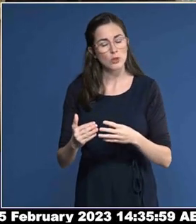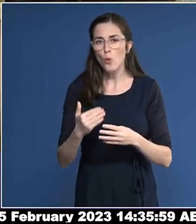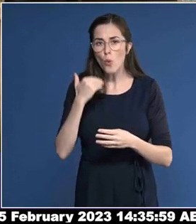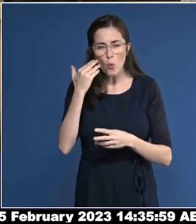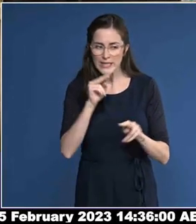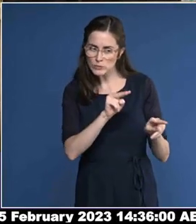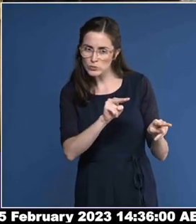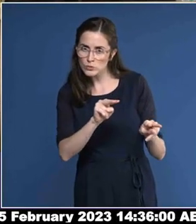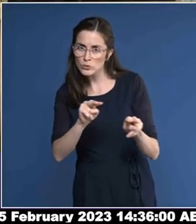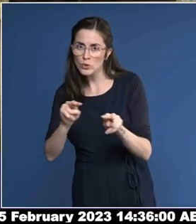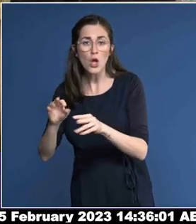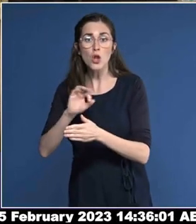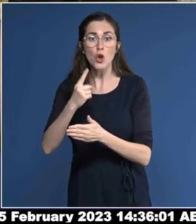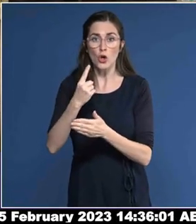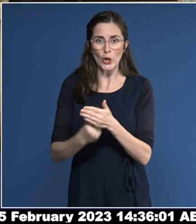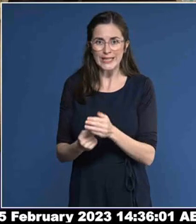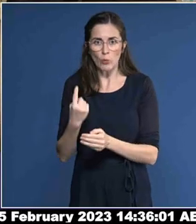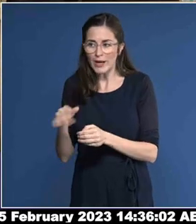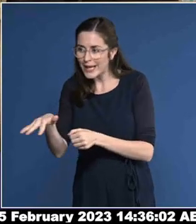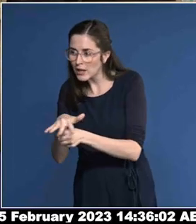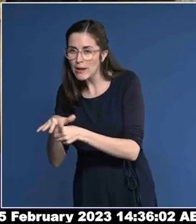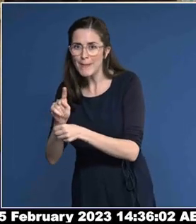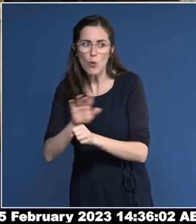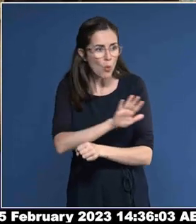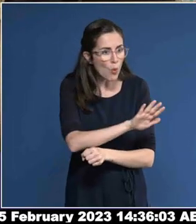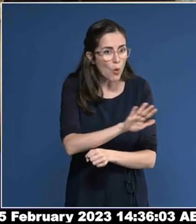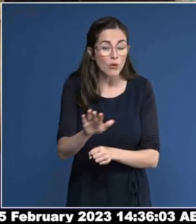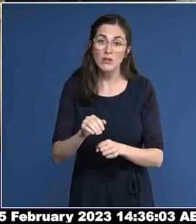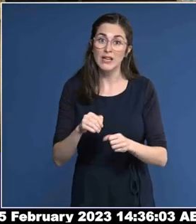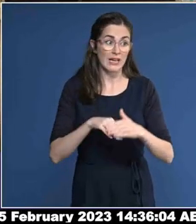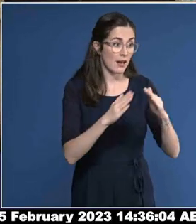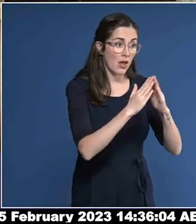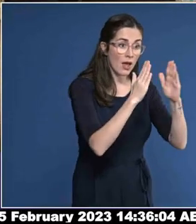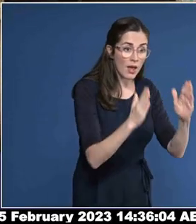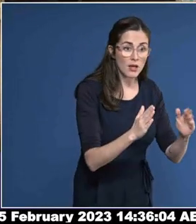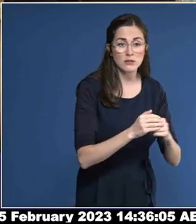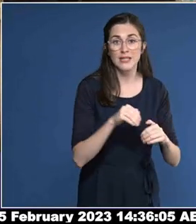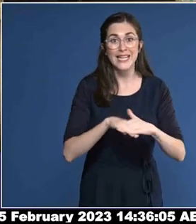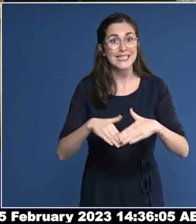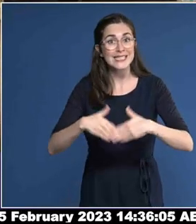your organisation but within houses, within day programs, within every setting where you are delivering services.